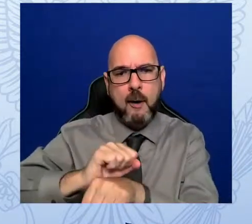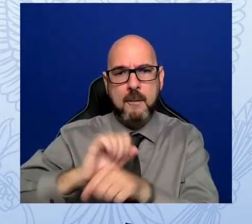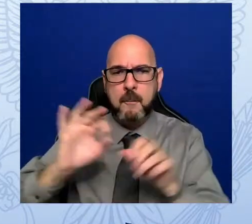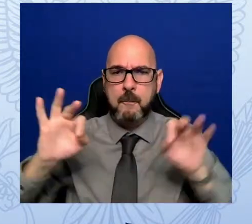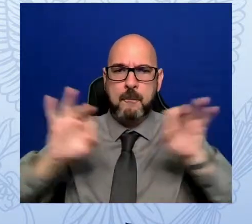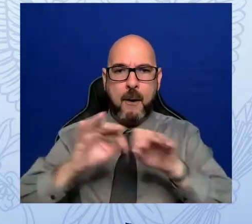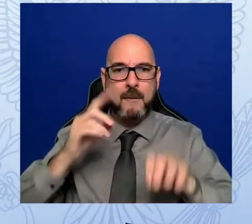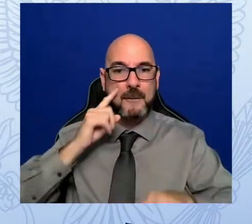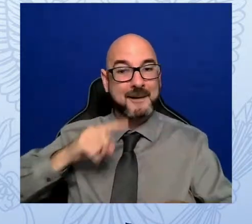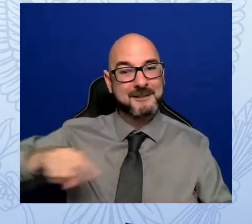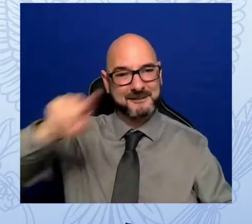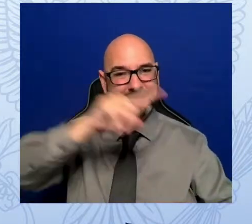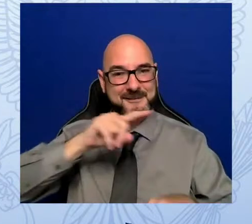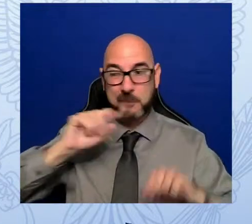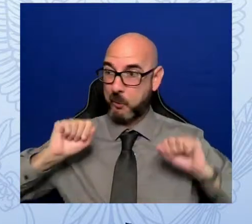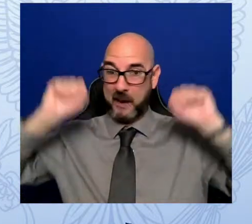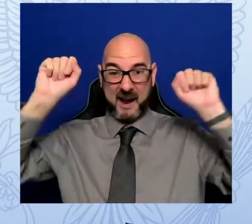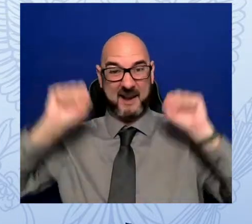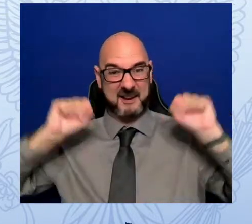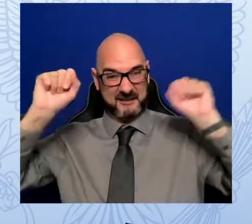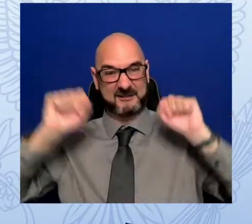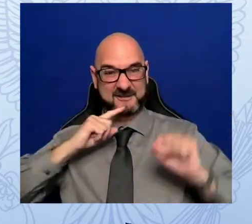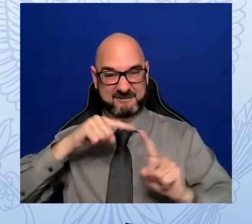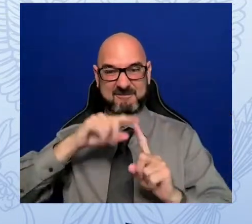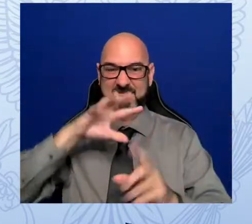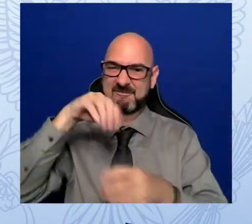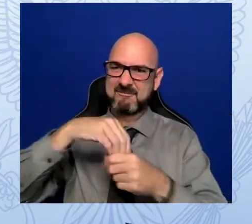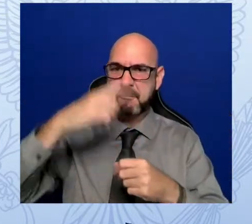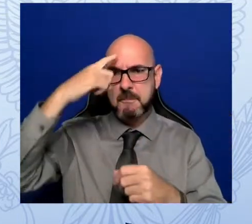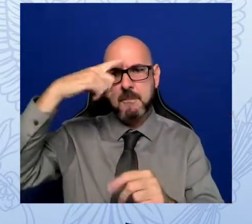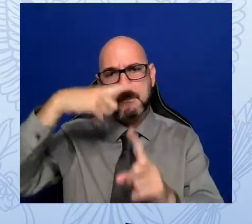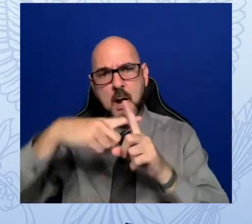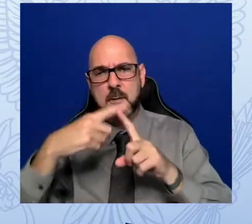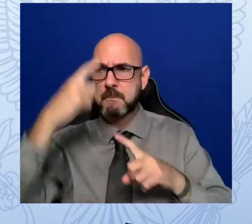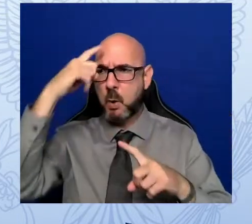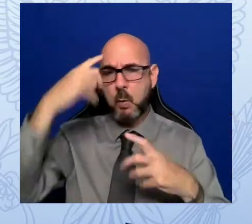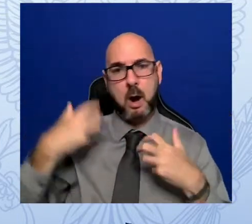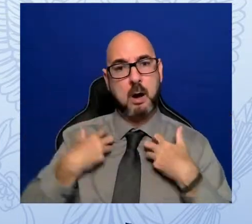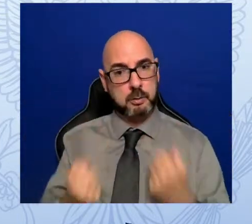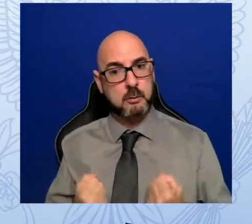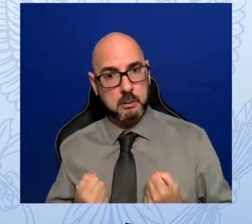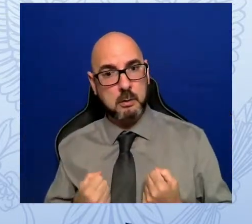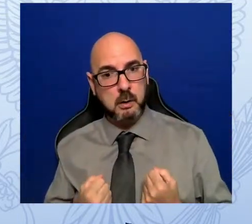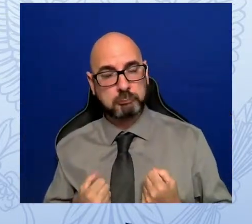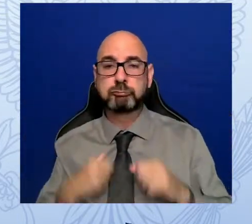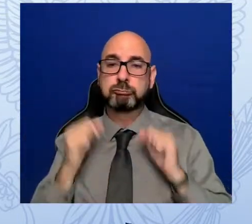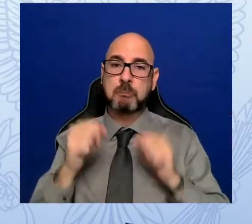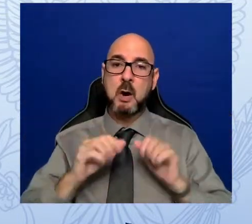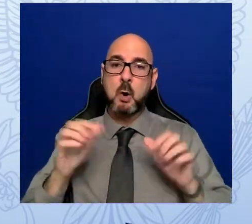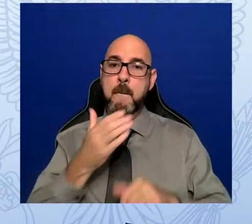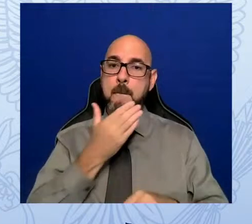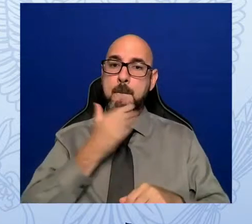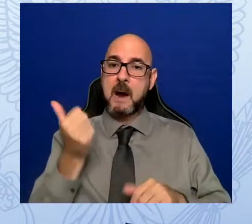and my effectiveness as an officer and a friend. It's comforting to know that organizations like the First Lady's Joining Forces